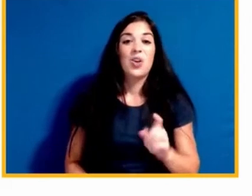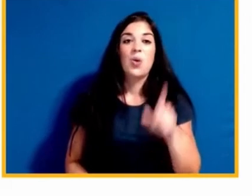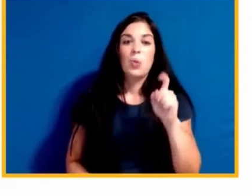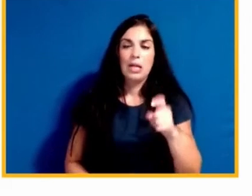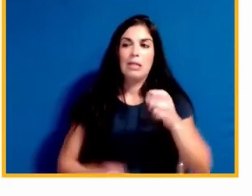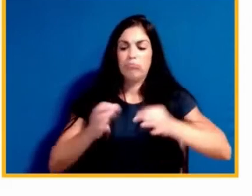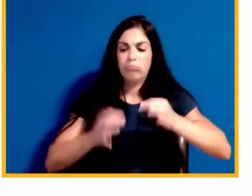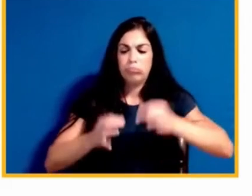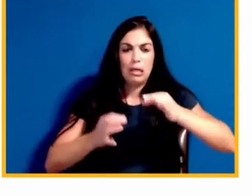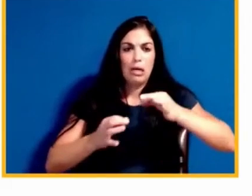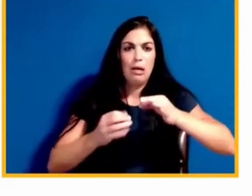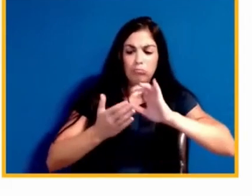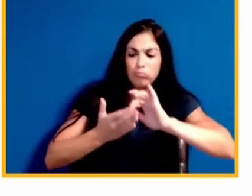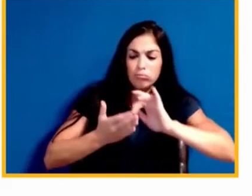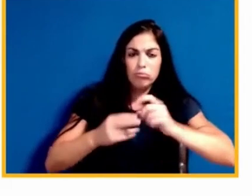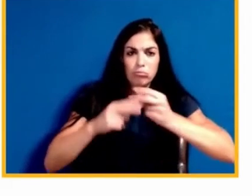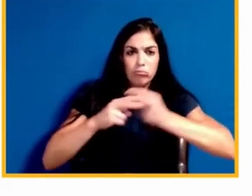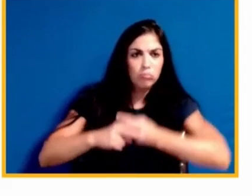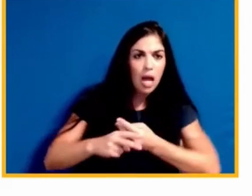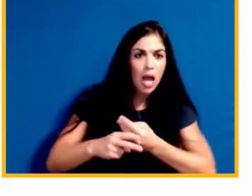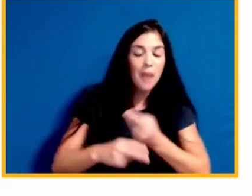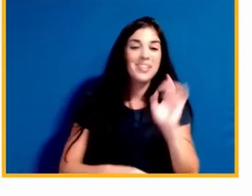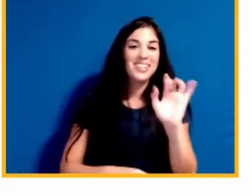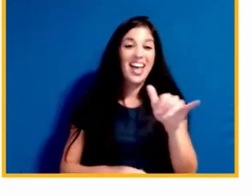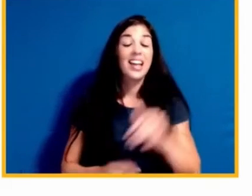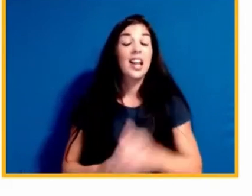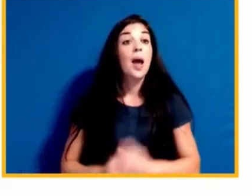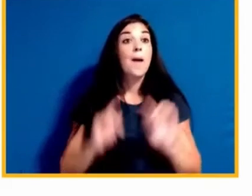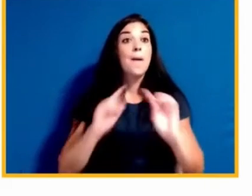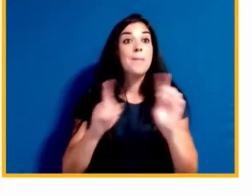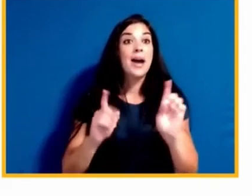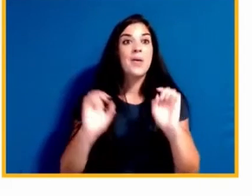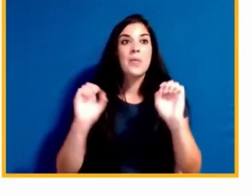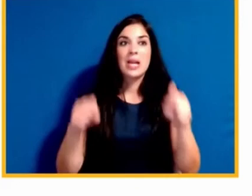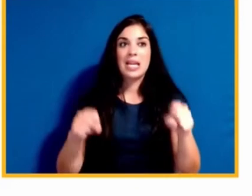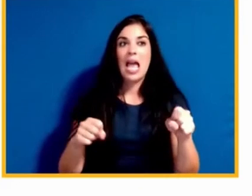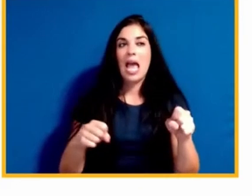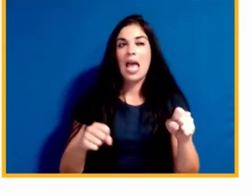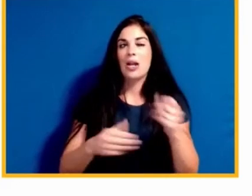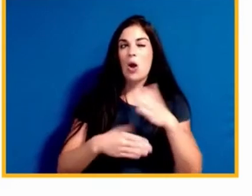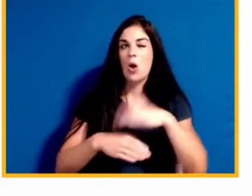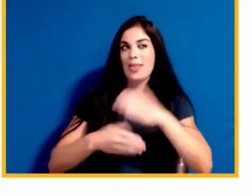all the judging and the maths and all that kind of stuff, but while we're able to do that on the side I want to hear